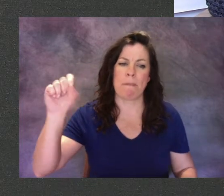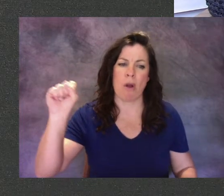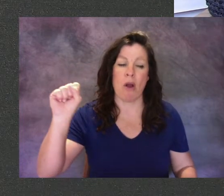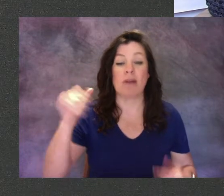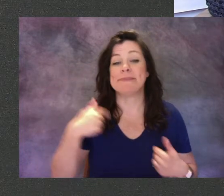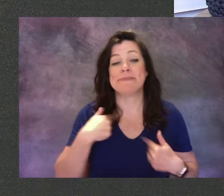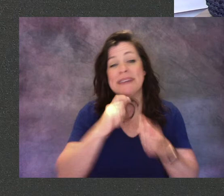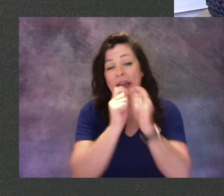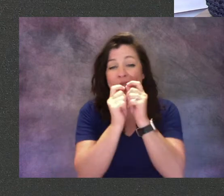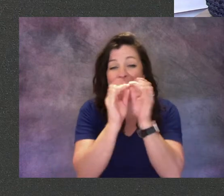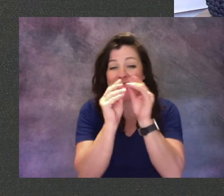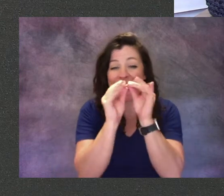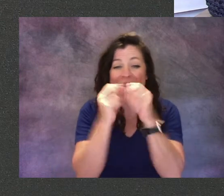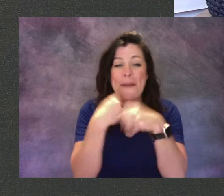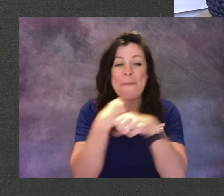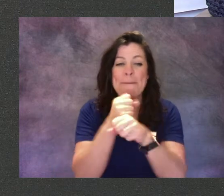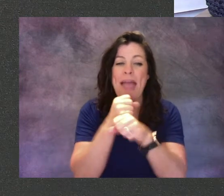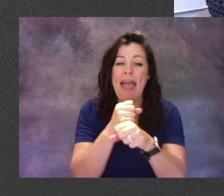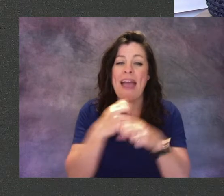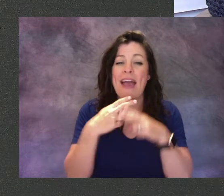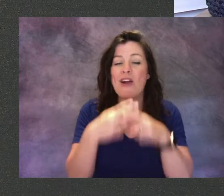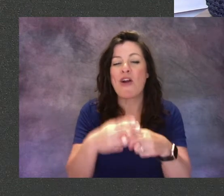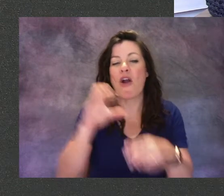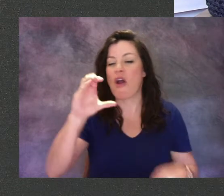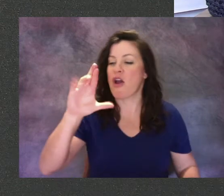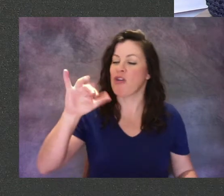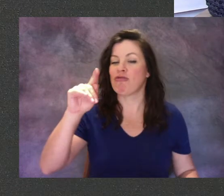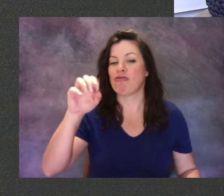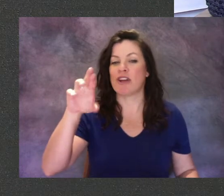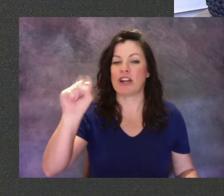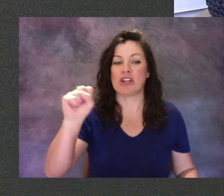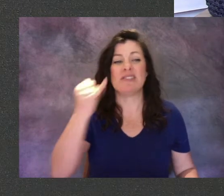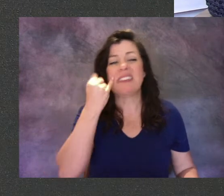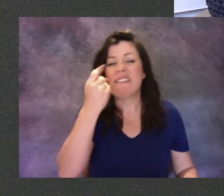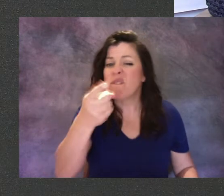And if you don't have these colored ones, it's okay.